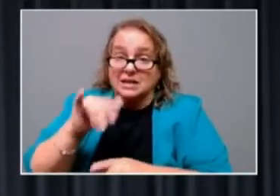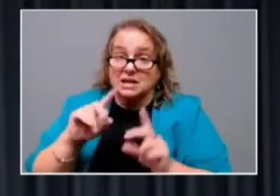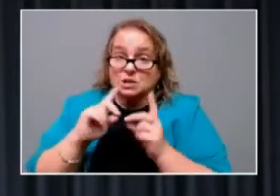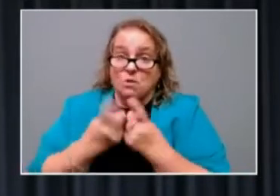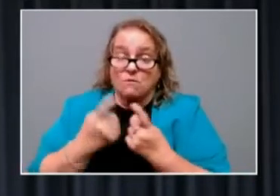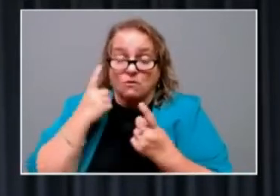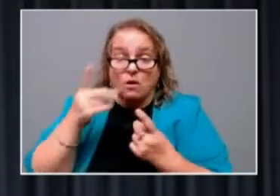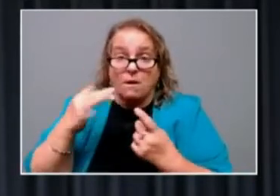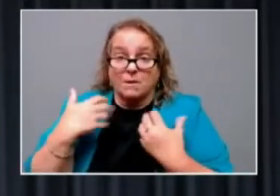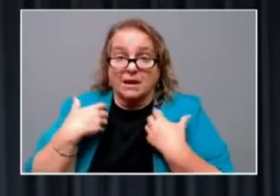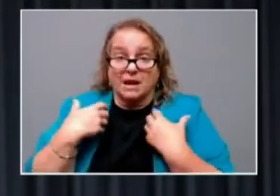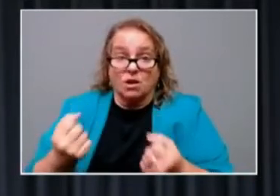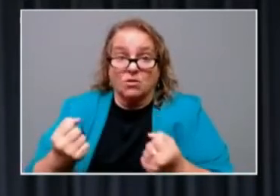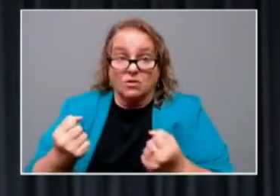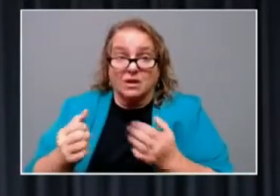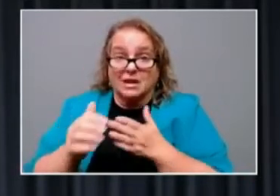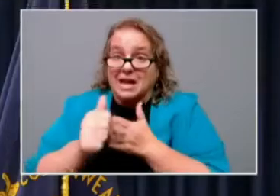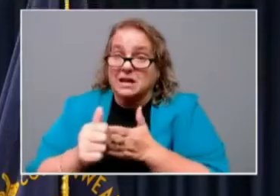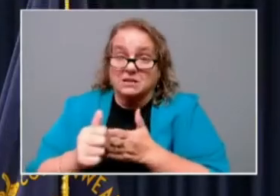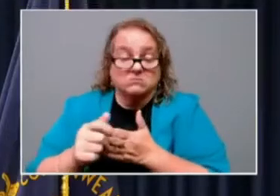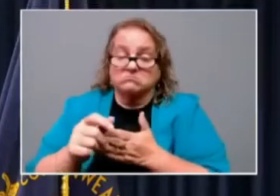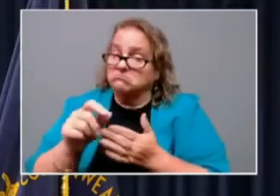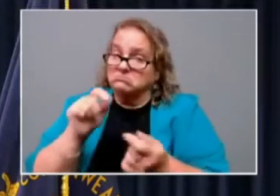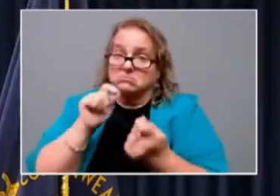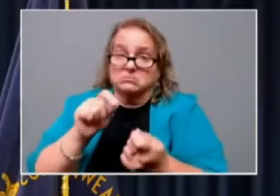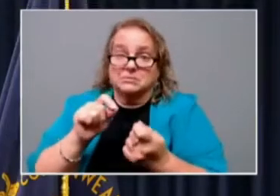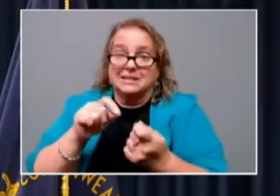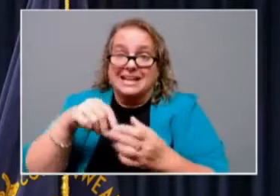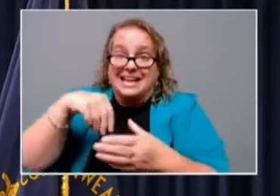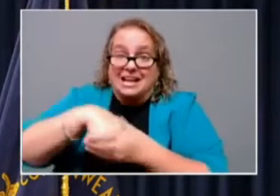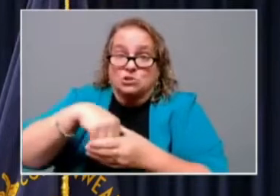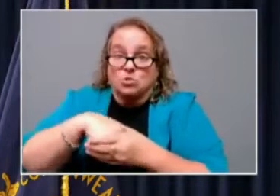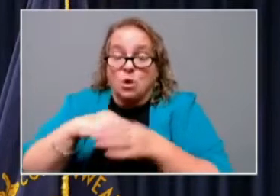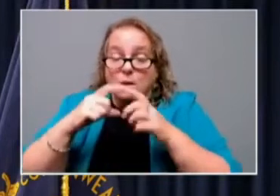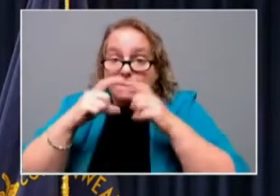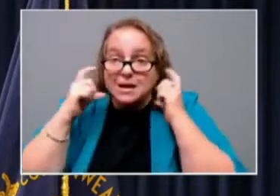unequivocal. Indoor masking in the school setting is not, shouldn't be